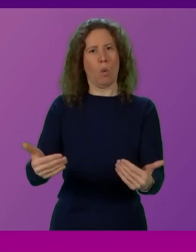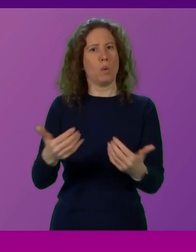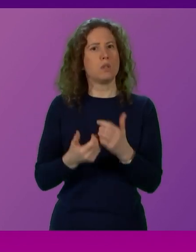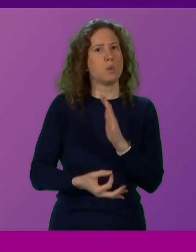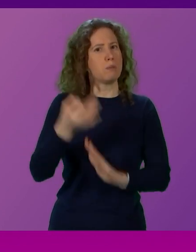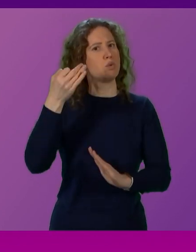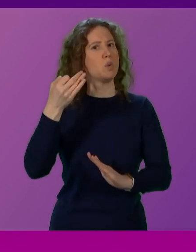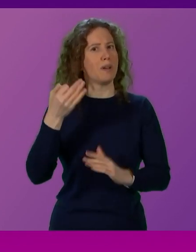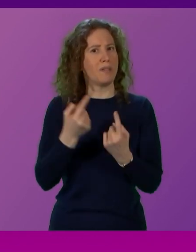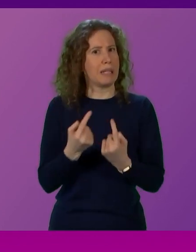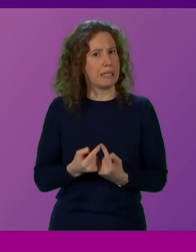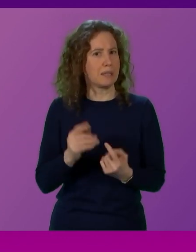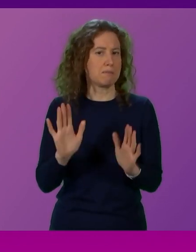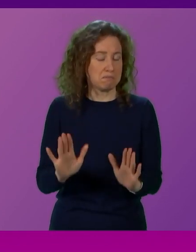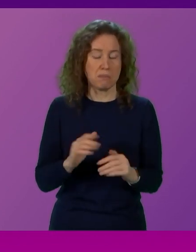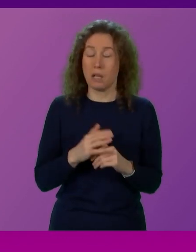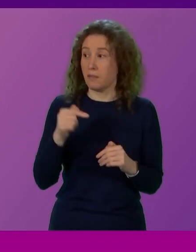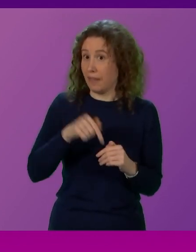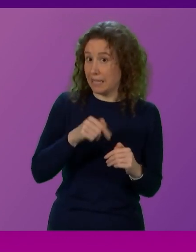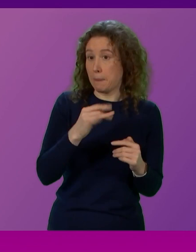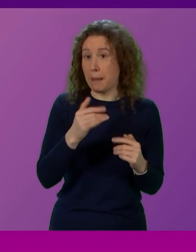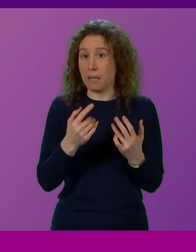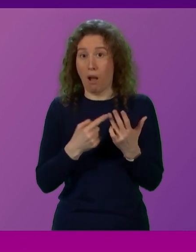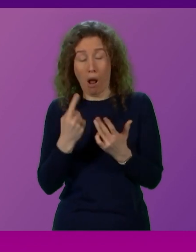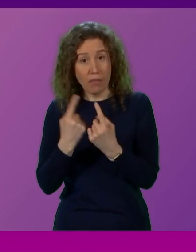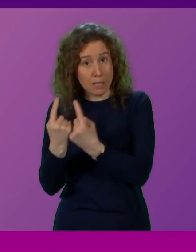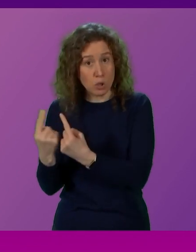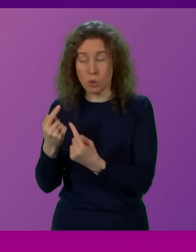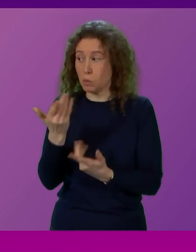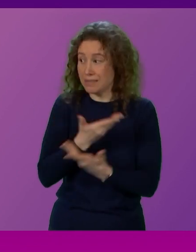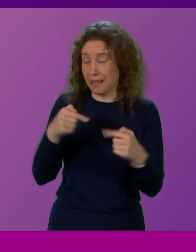I hope that on this—if not, perhaps, on many other issues that we discuss in the chamber—we